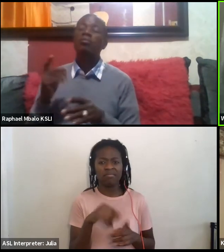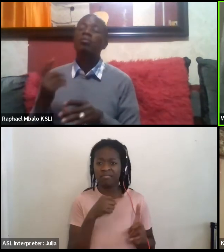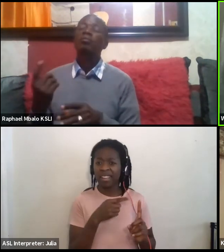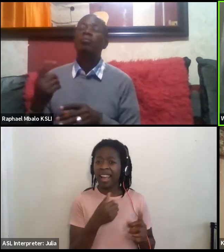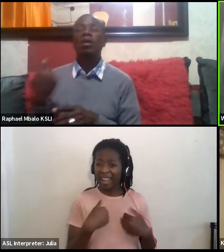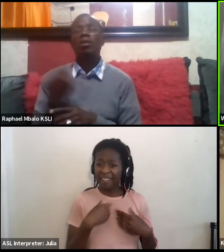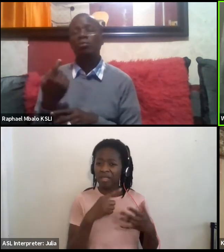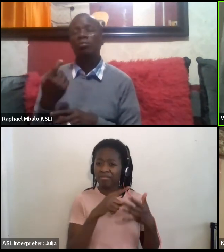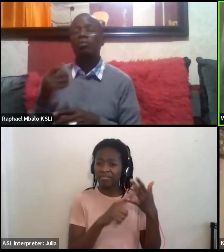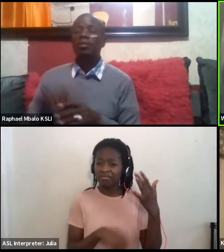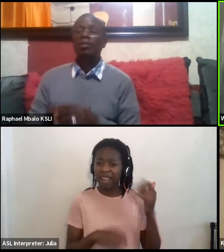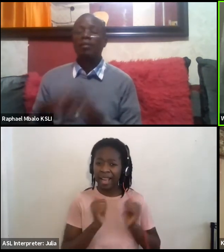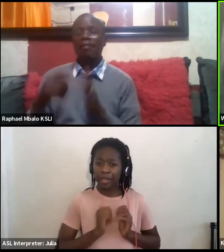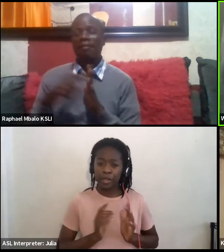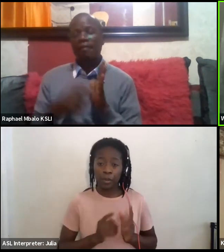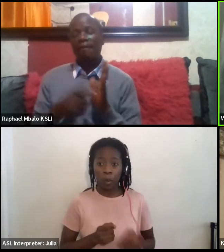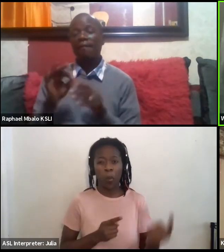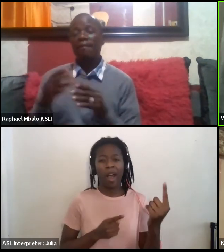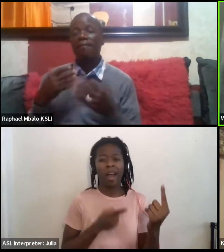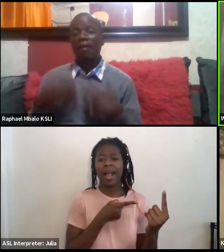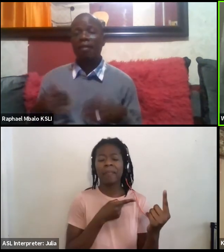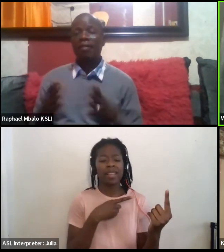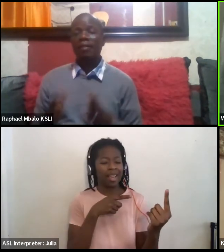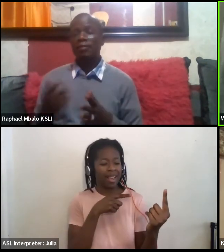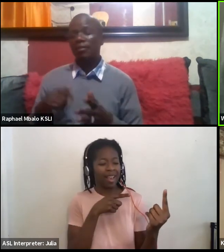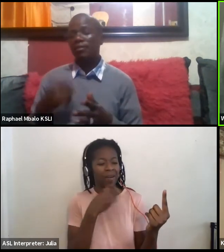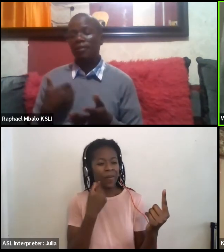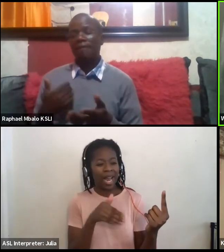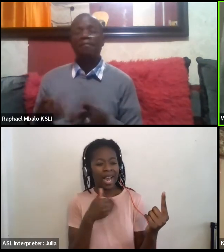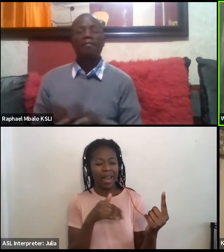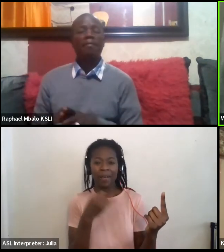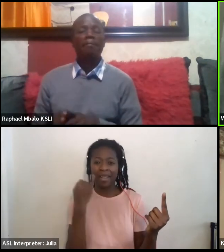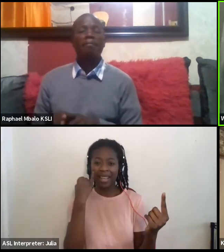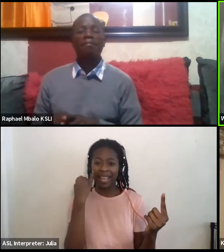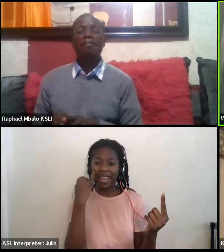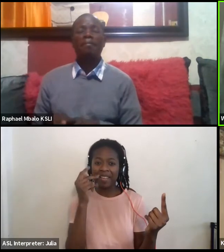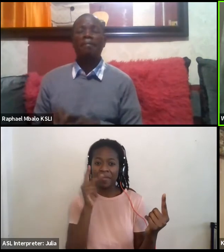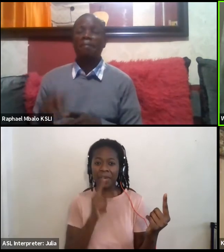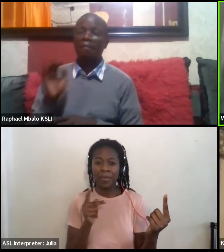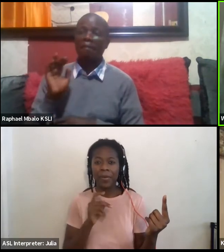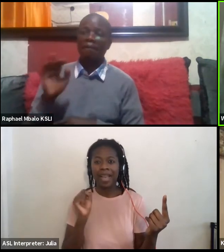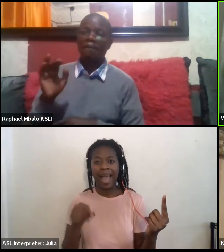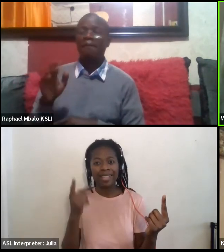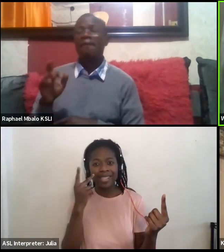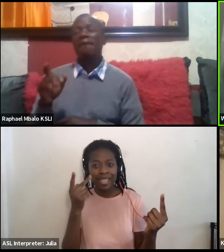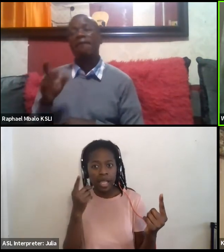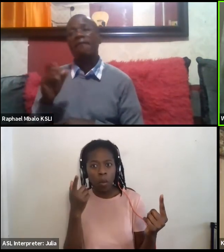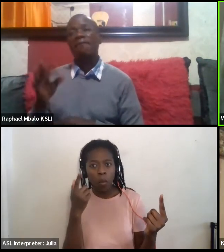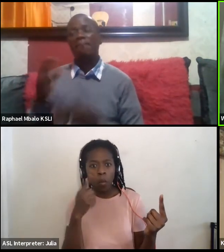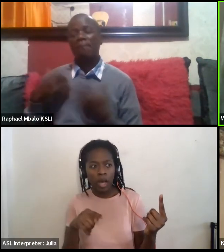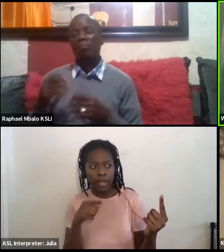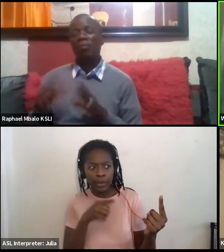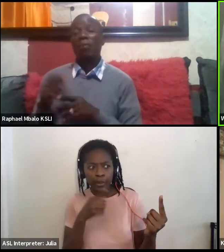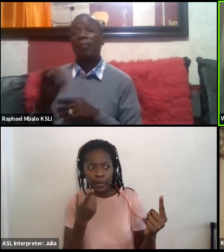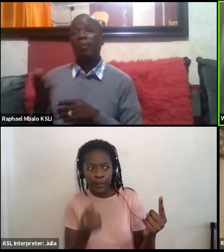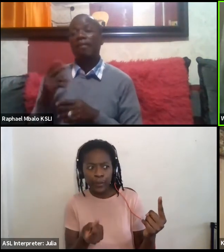that I'm like "Whoa, if you guys, if people out there can just see what you do, Oh man."